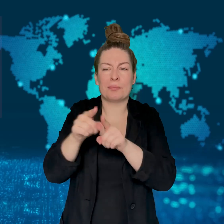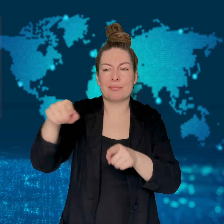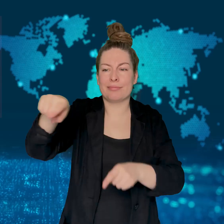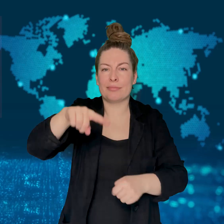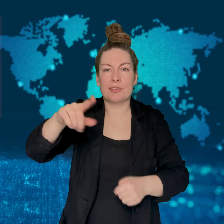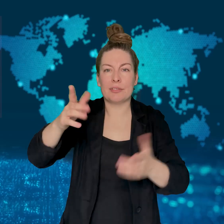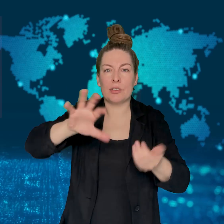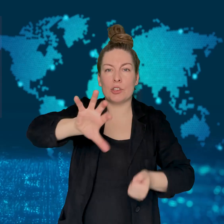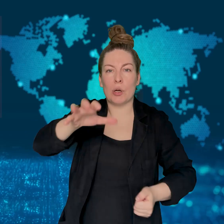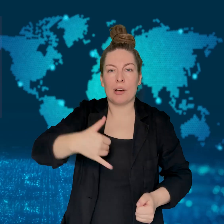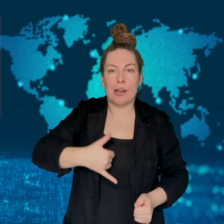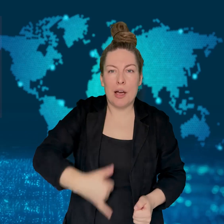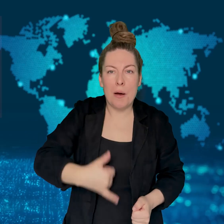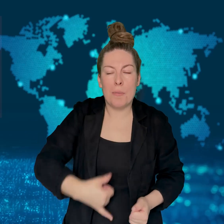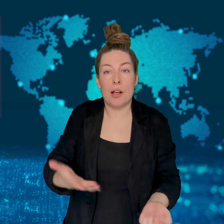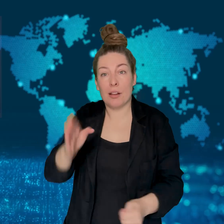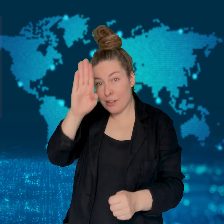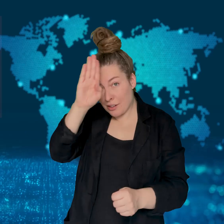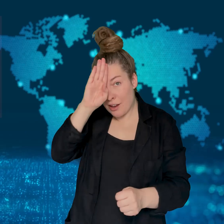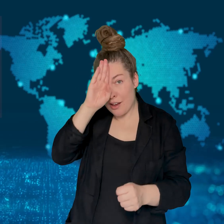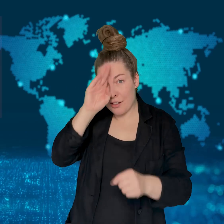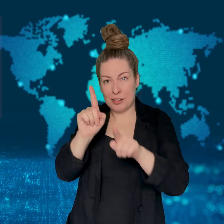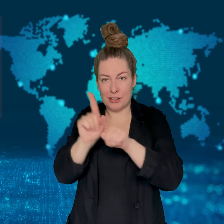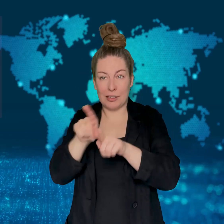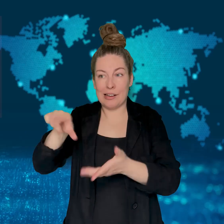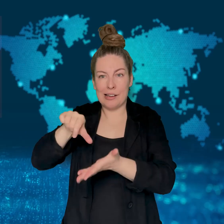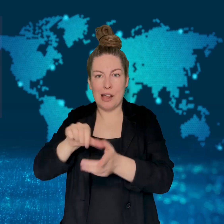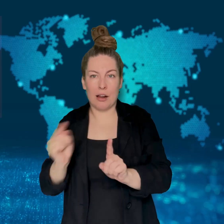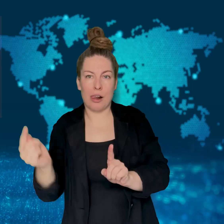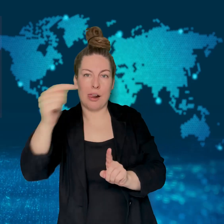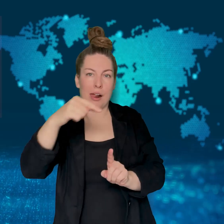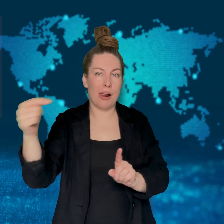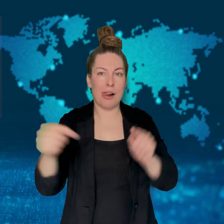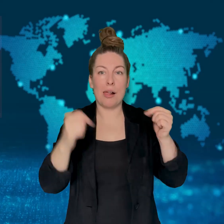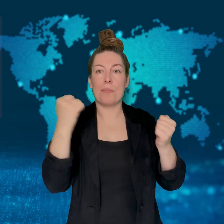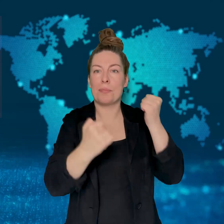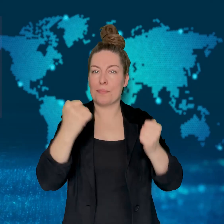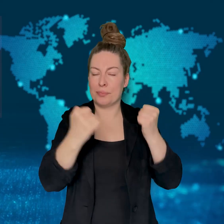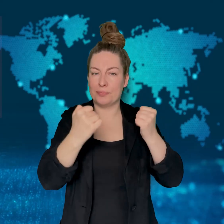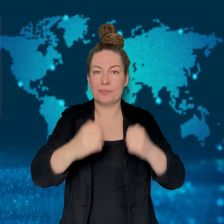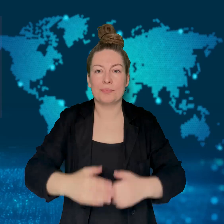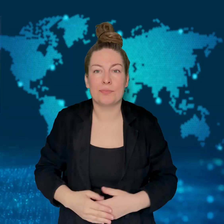China, Russia, and Arab countries have asked for restraint.